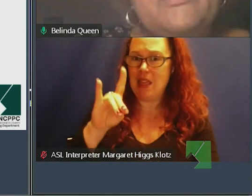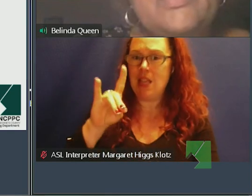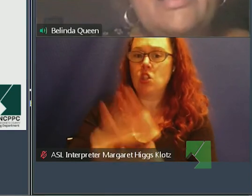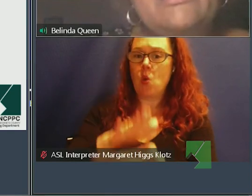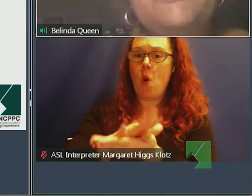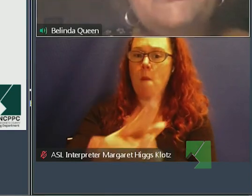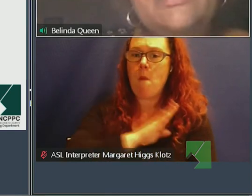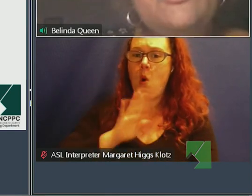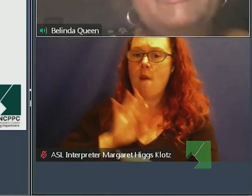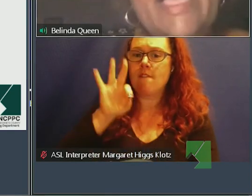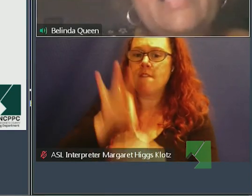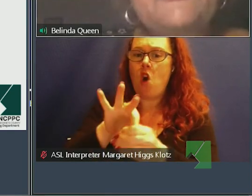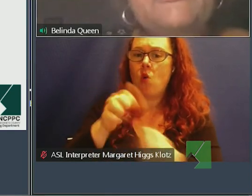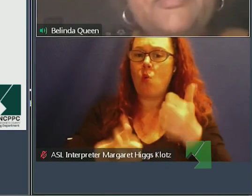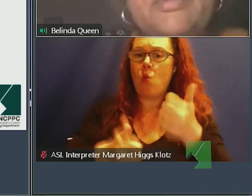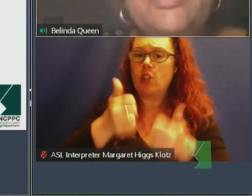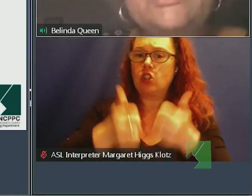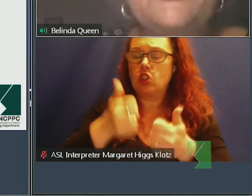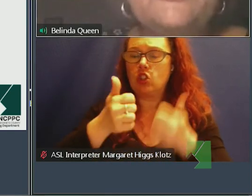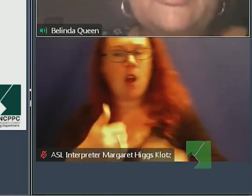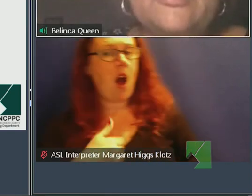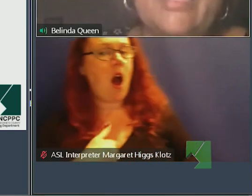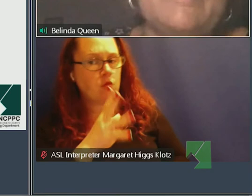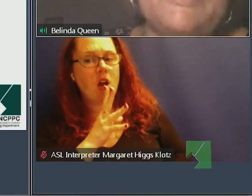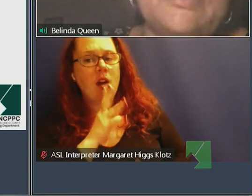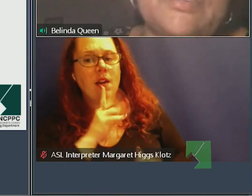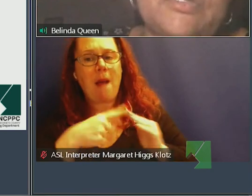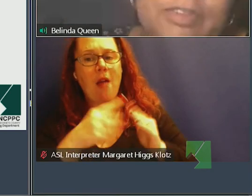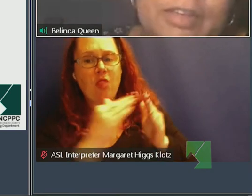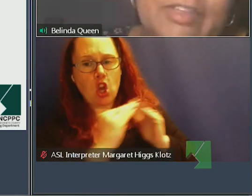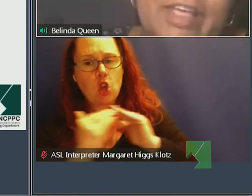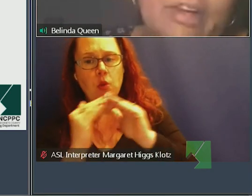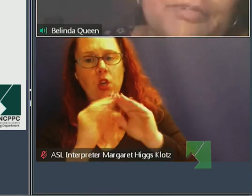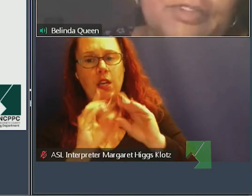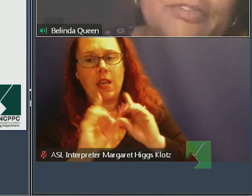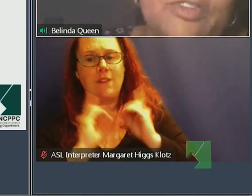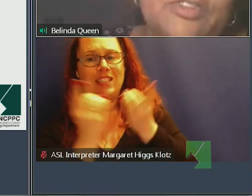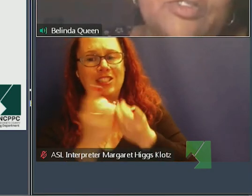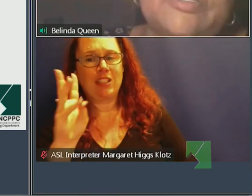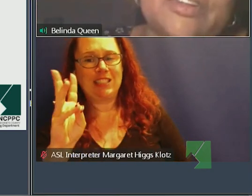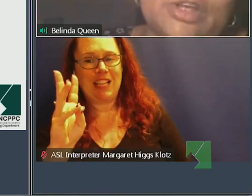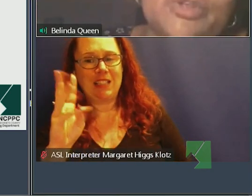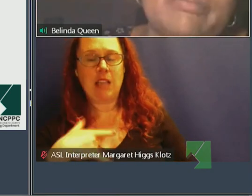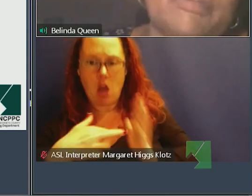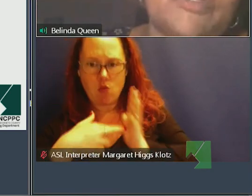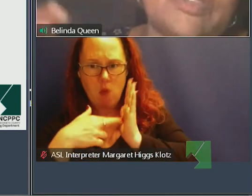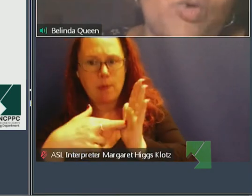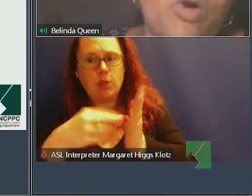I am speaking on behalf of the community of district six. I represent district six. I've represented students and community members that walk in